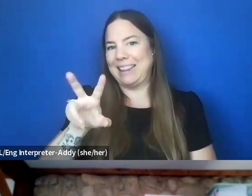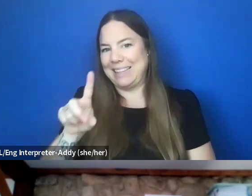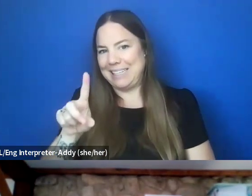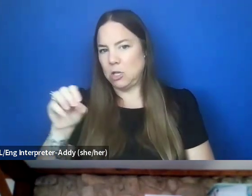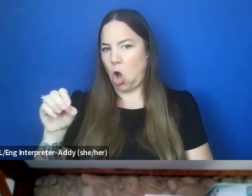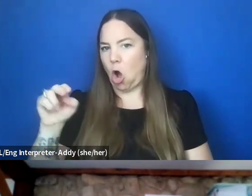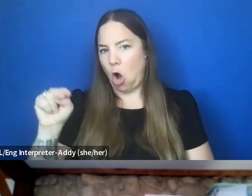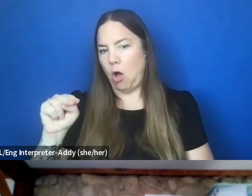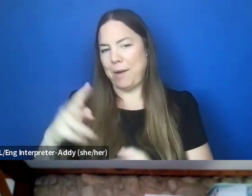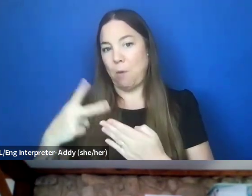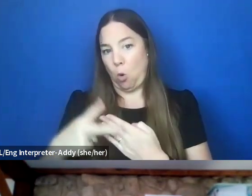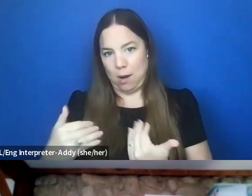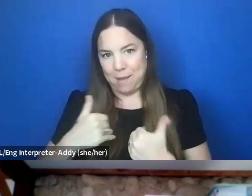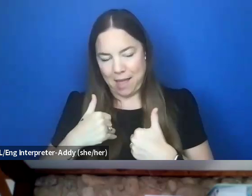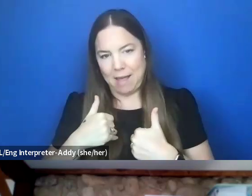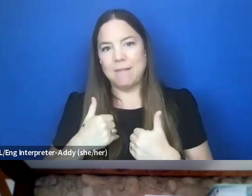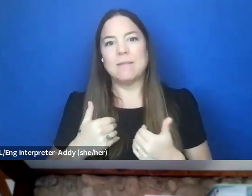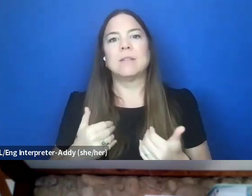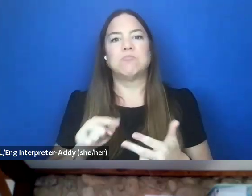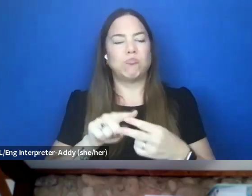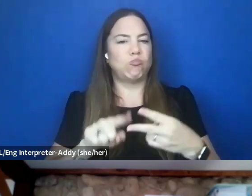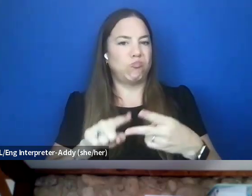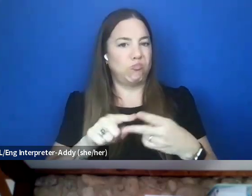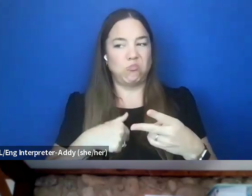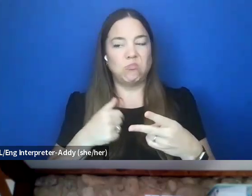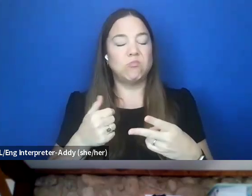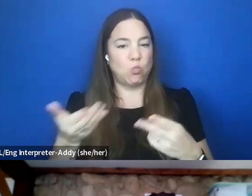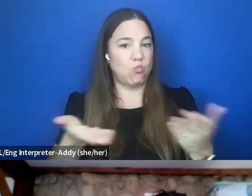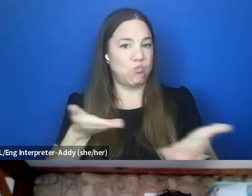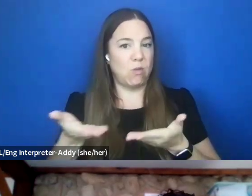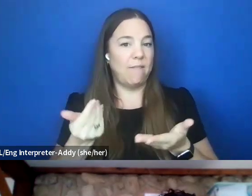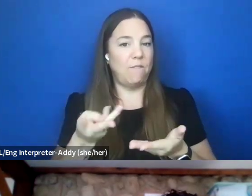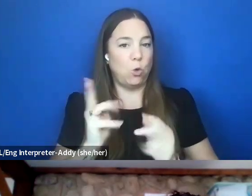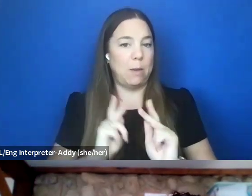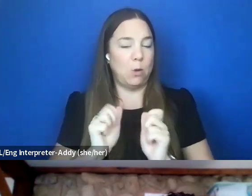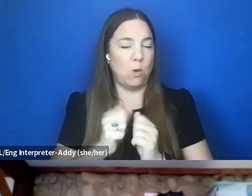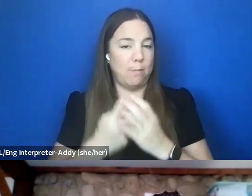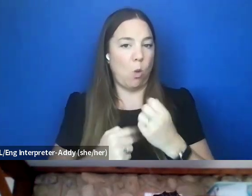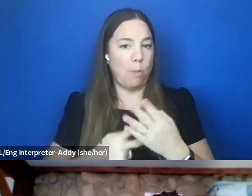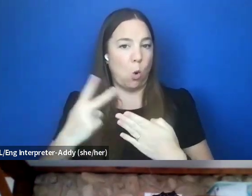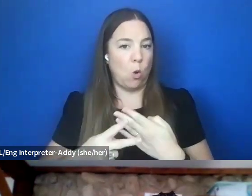Elissa w/ APRIL: And so we're bringing in quite a few folks under both. Elissa w/ APRIL: Quite a few youth